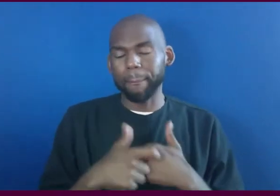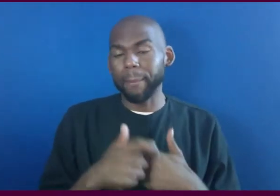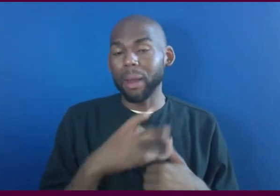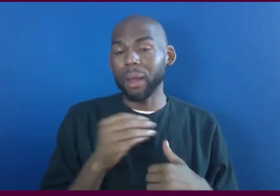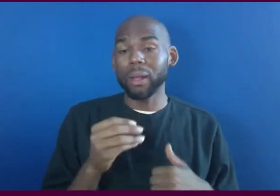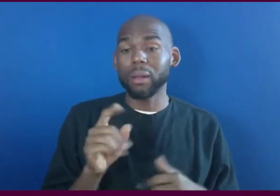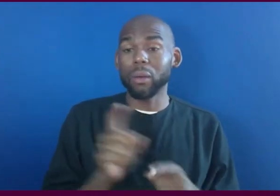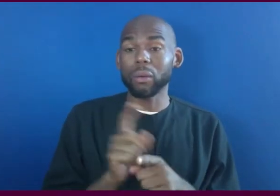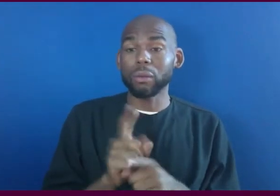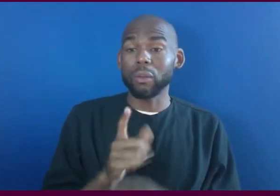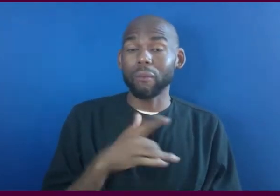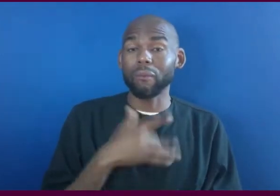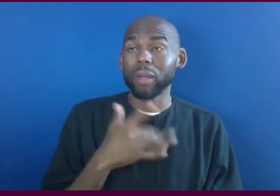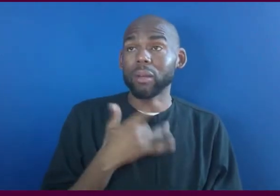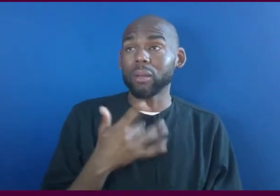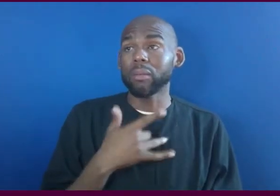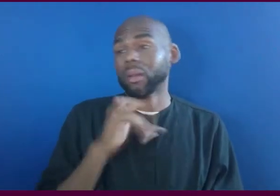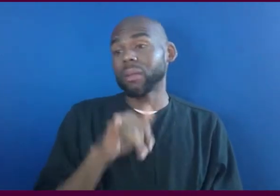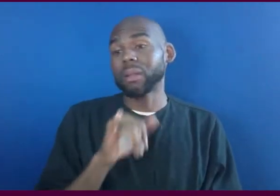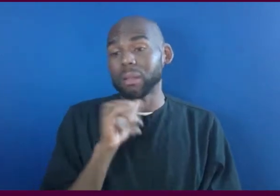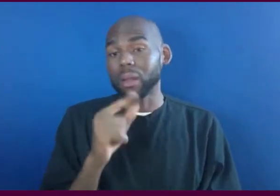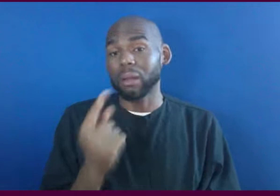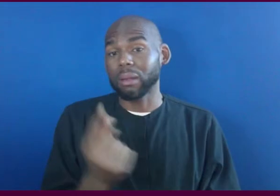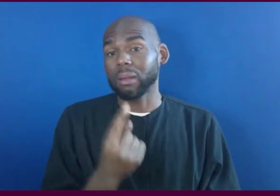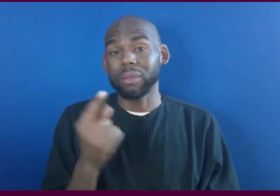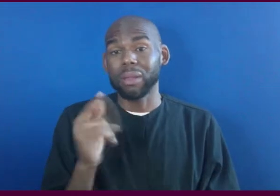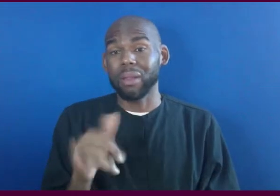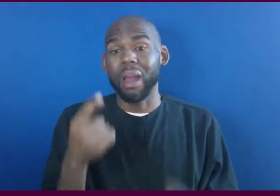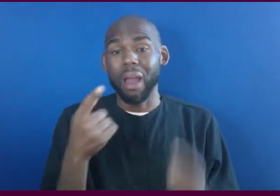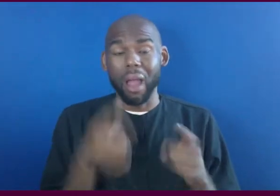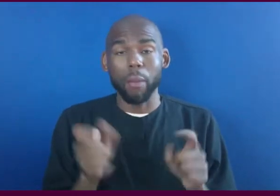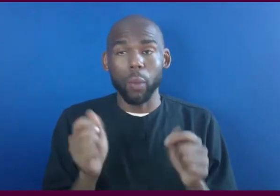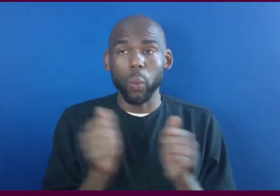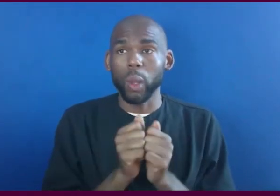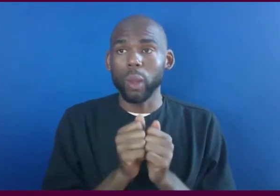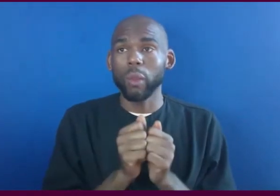I also think that that's not just something that happens in general.